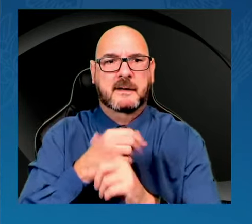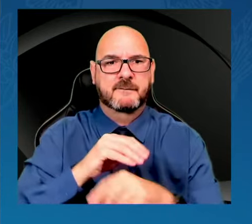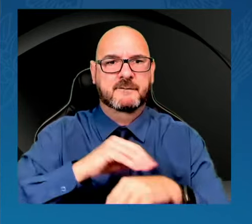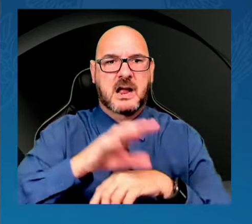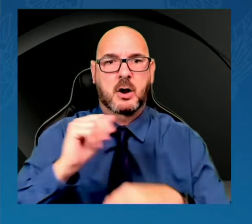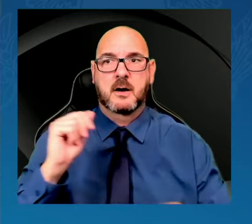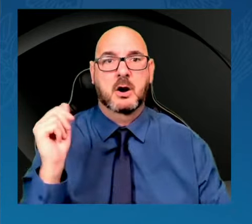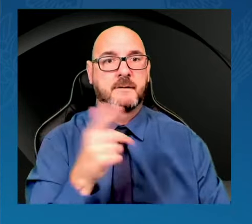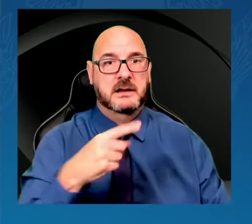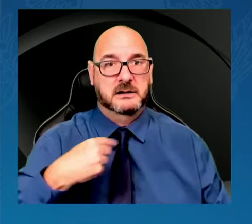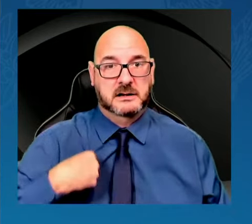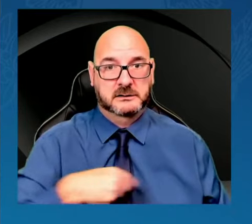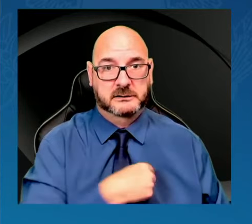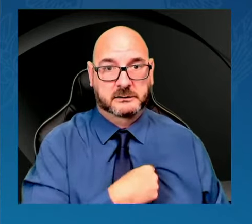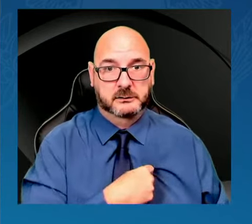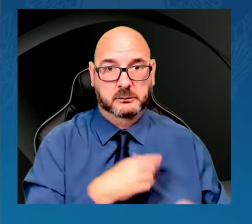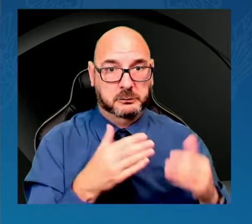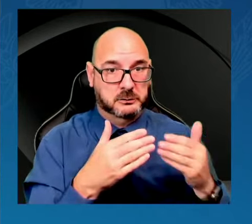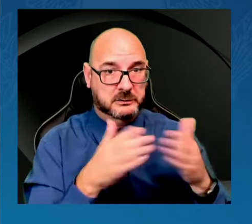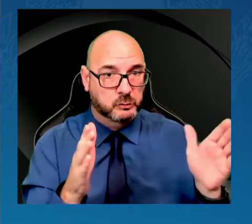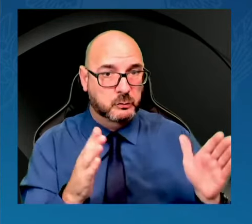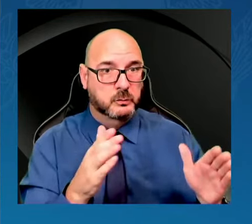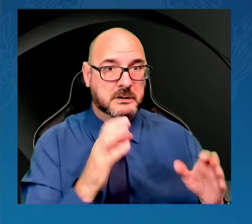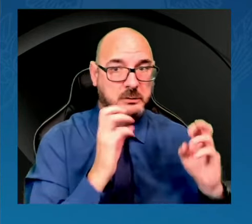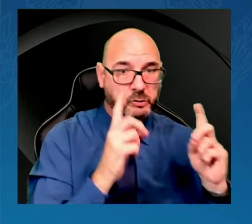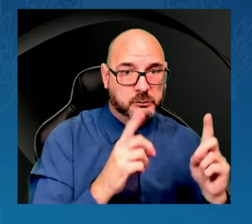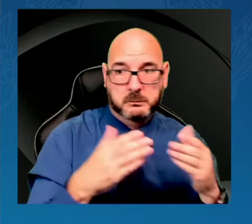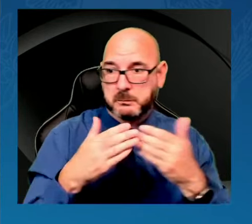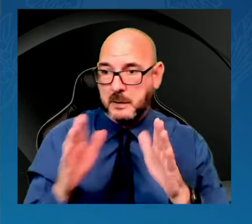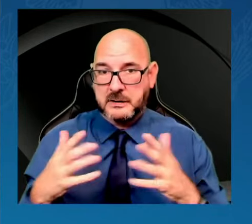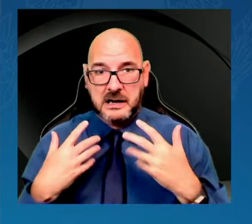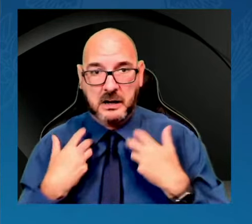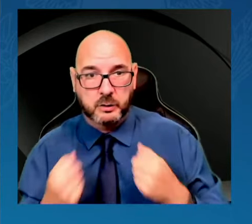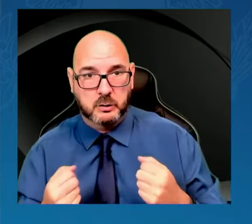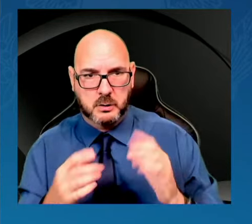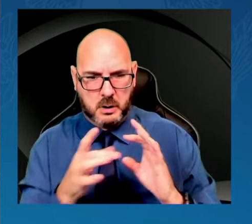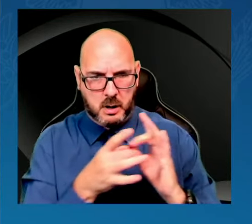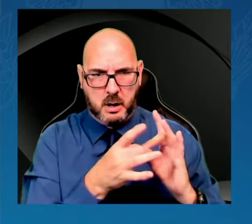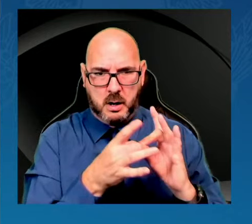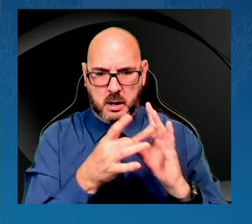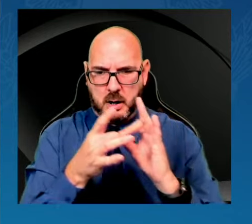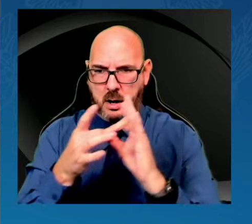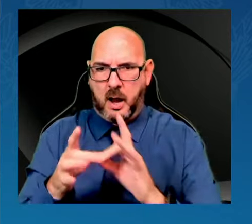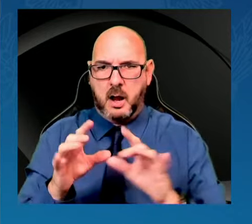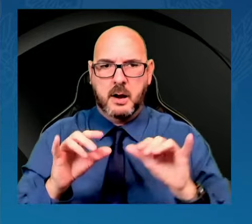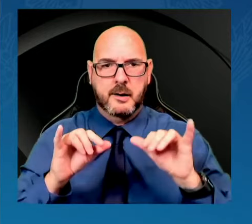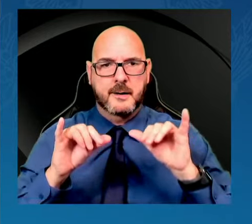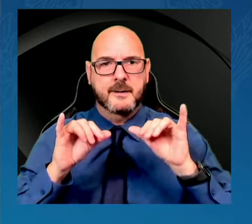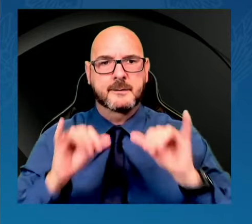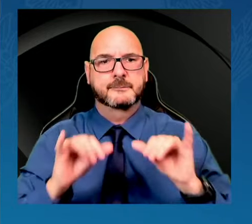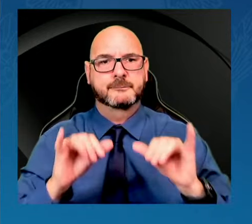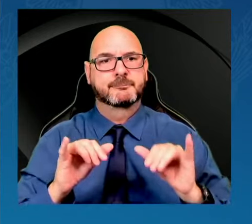public health -- right? -- all of that. And so we are saying that, therefore, it is in the public interest